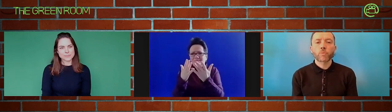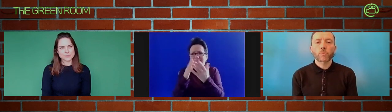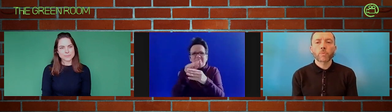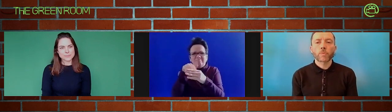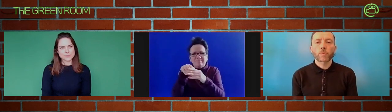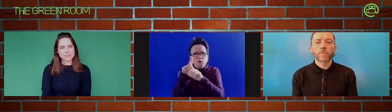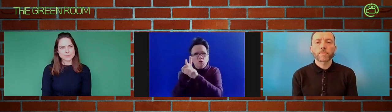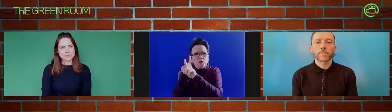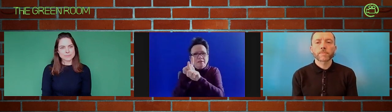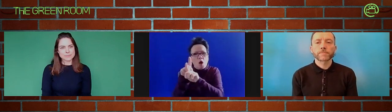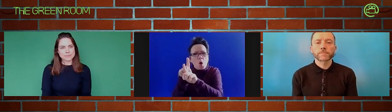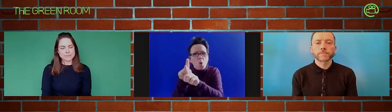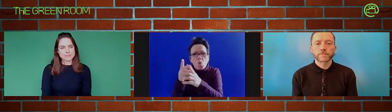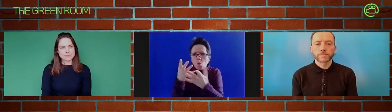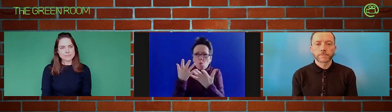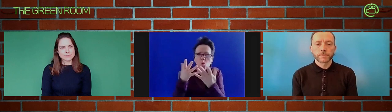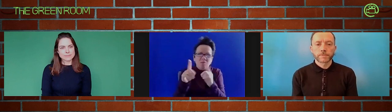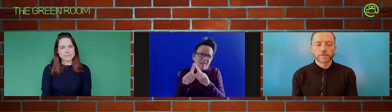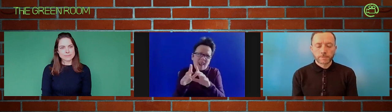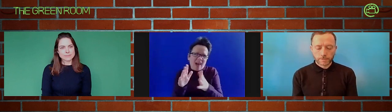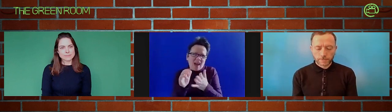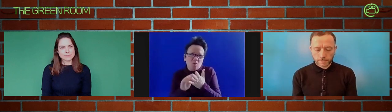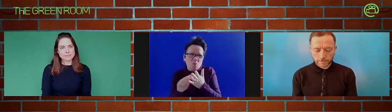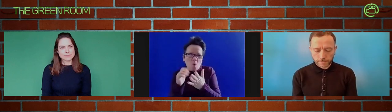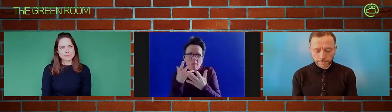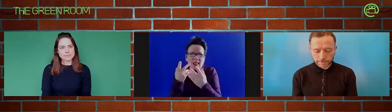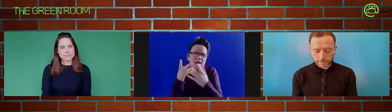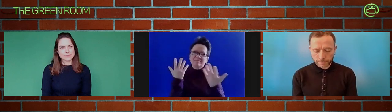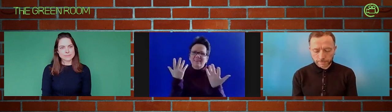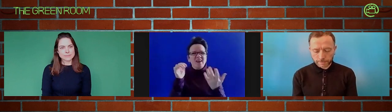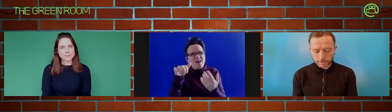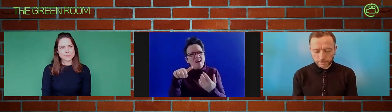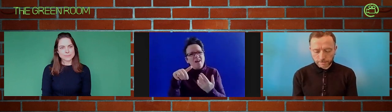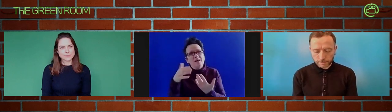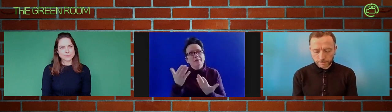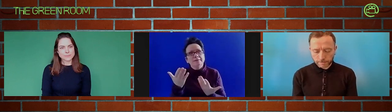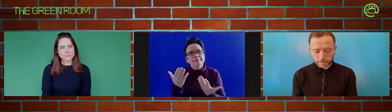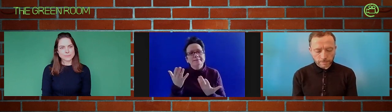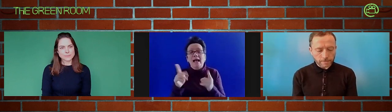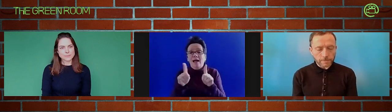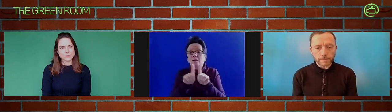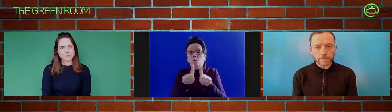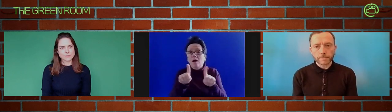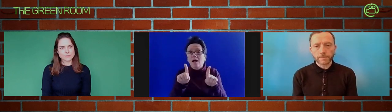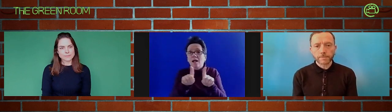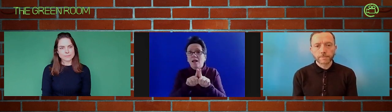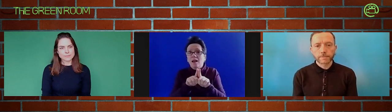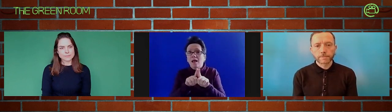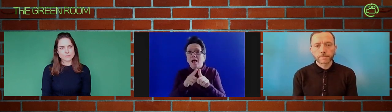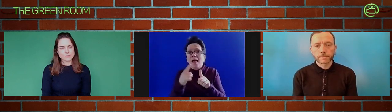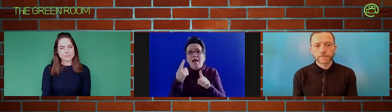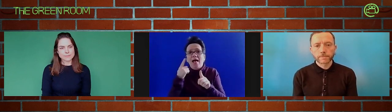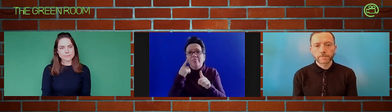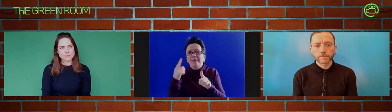like you normally do but, yeah. I'd also say try to avoid the toxic relationship